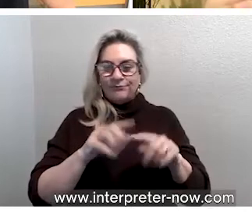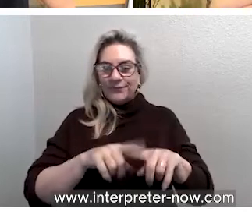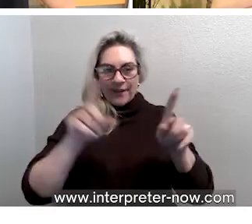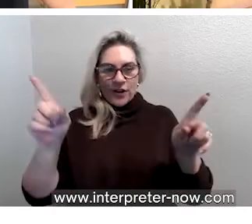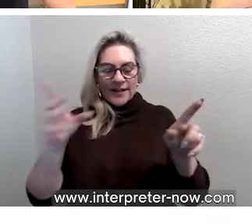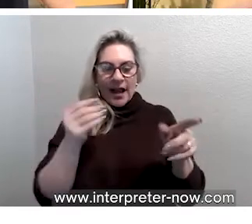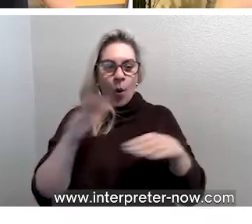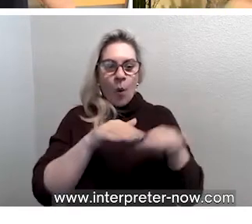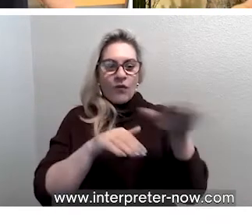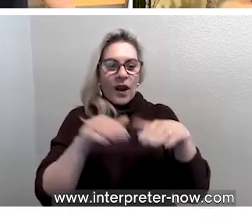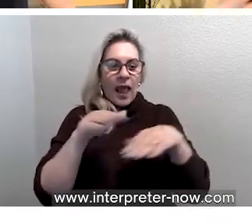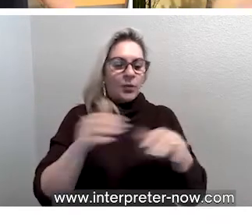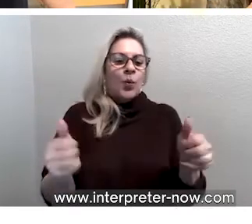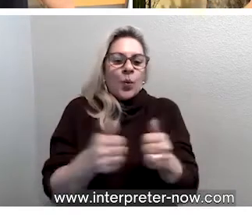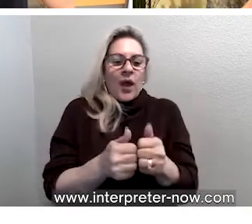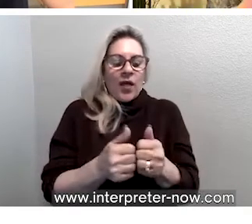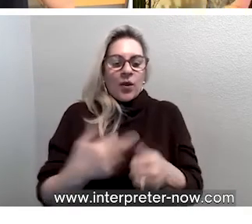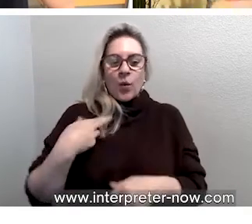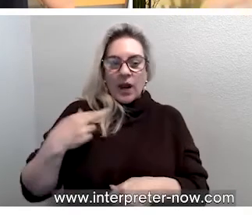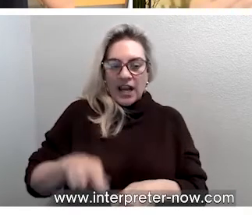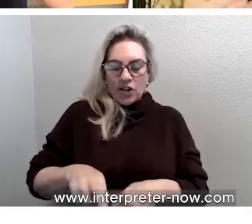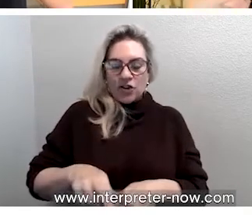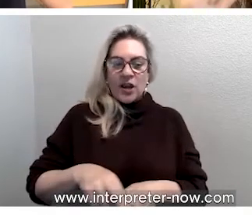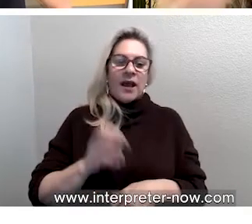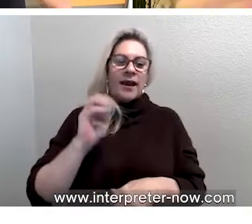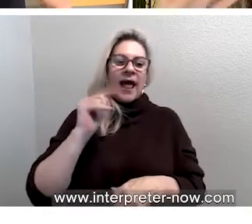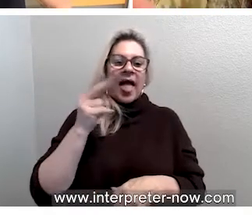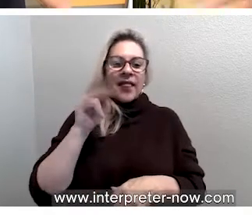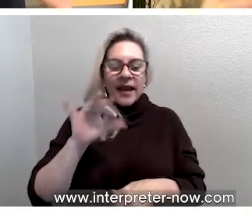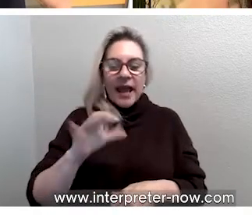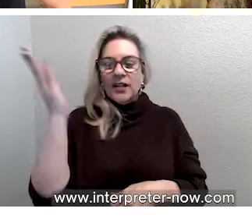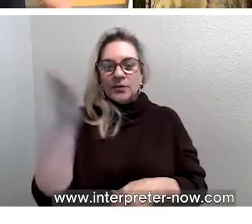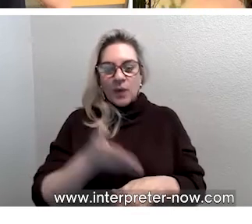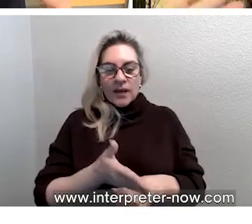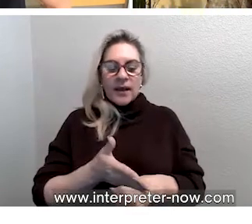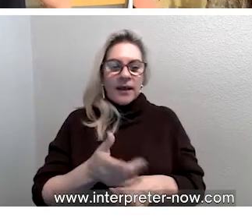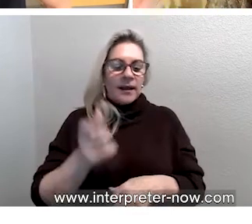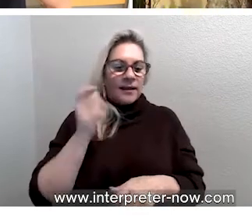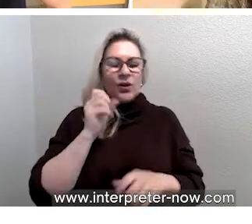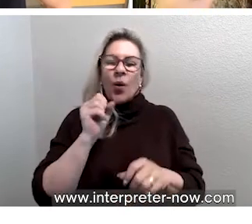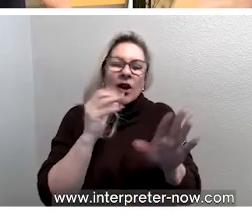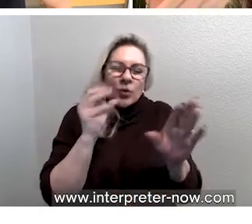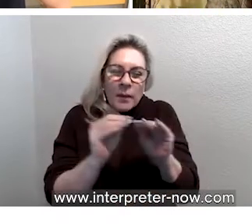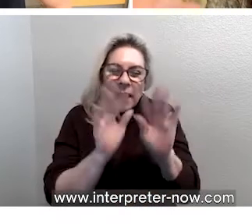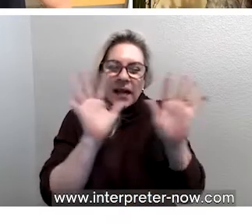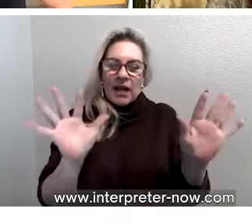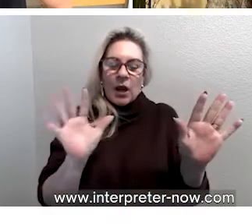and ethnic/racial identity. So it's very important to me to be very clear about that, that my intention is never to